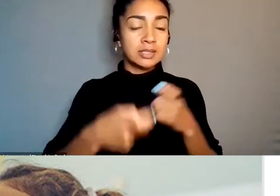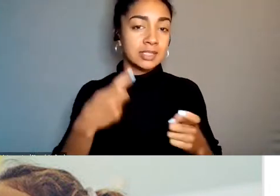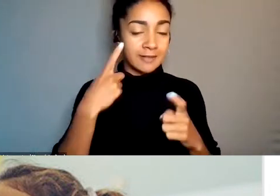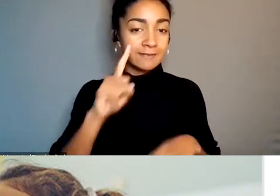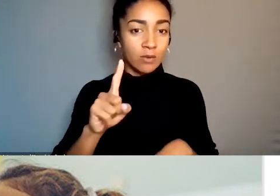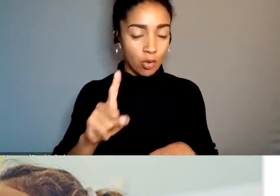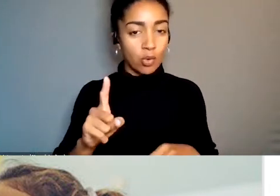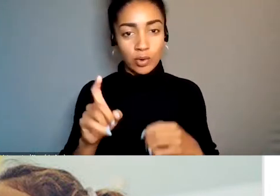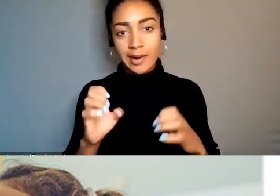the U.S. government provided more than 24 million primary and secondary students in 53